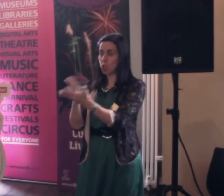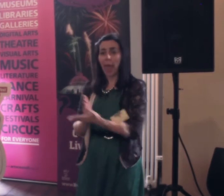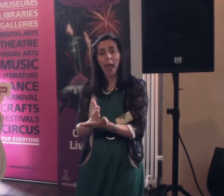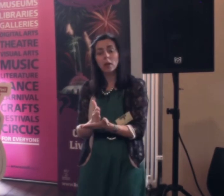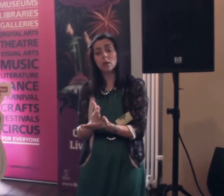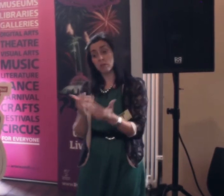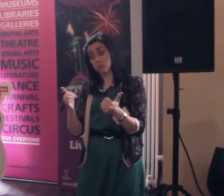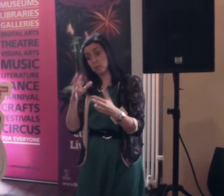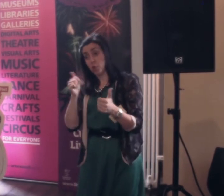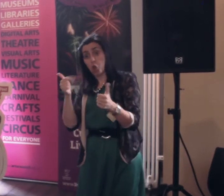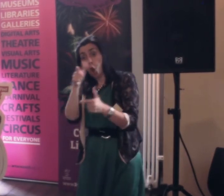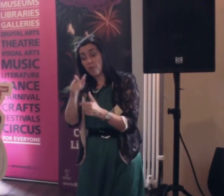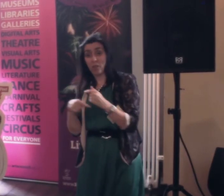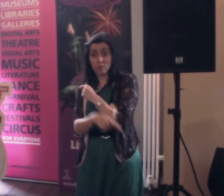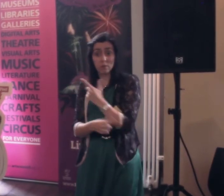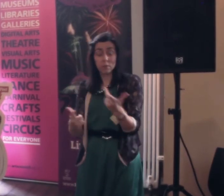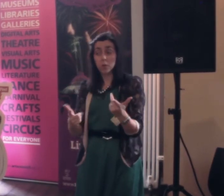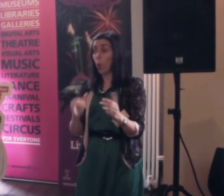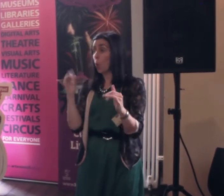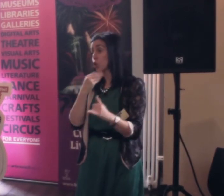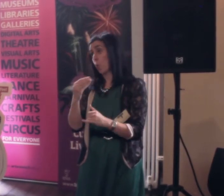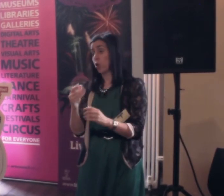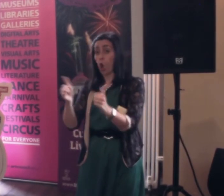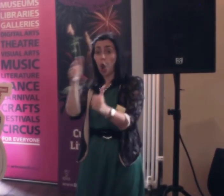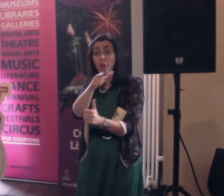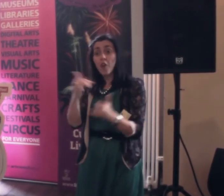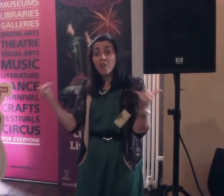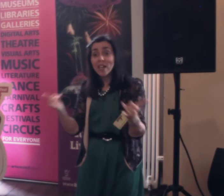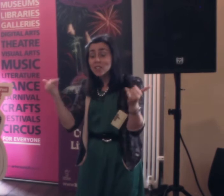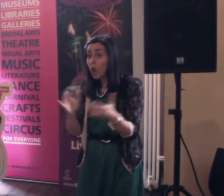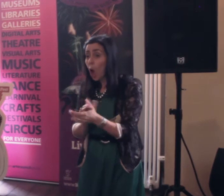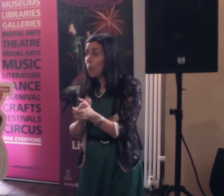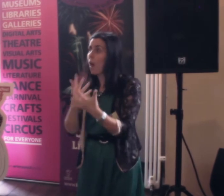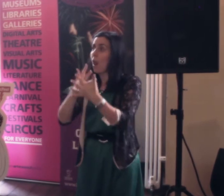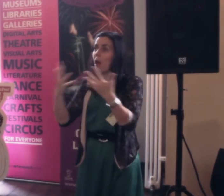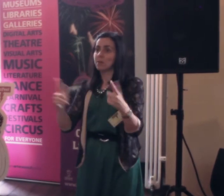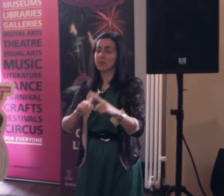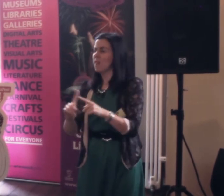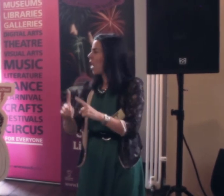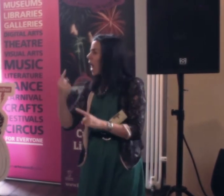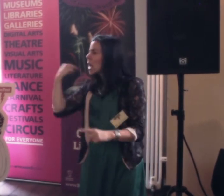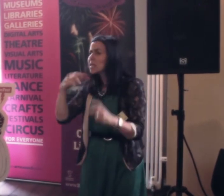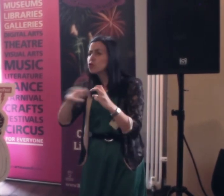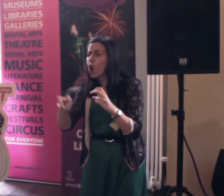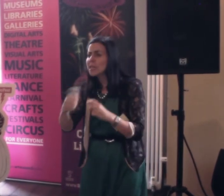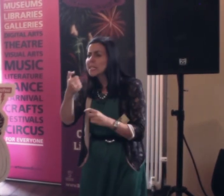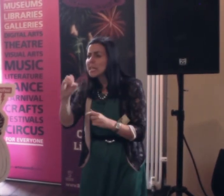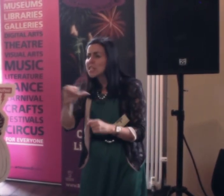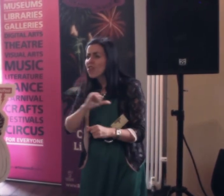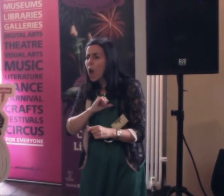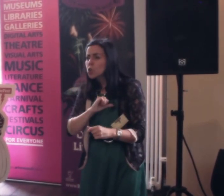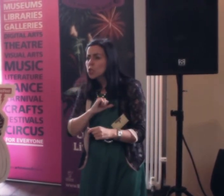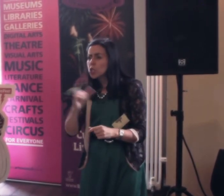So I wish everybody well in the festival, I hope you bring as many tourists - I think it was 60,000? - that you brought last time